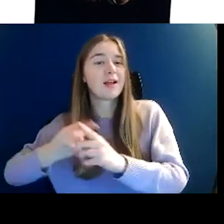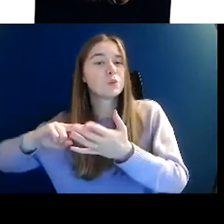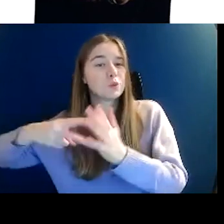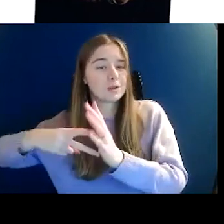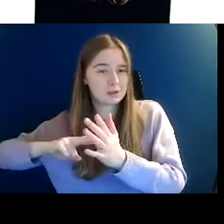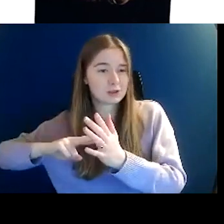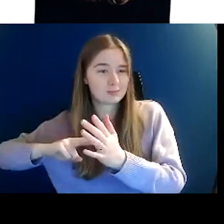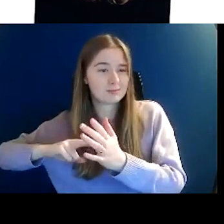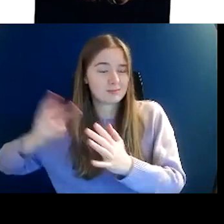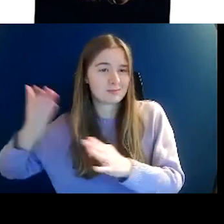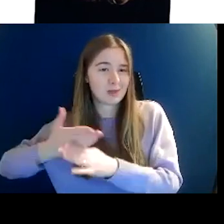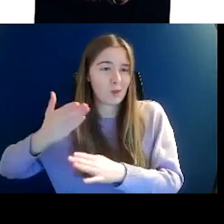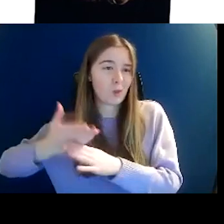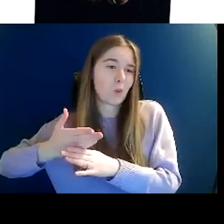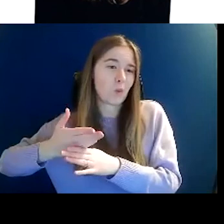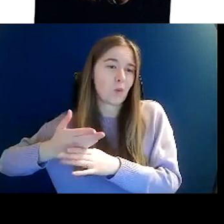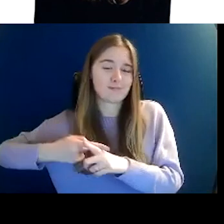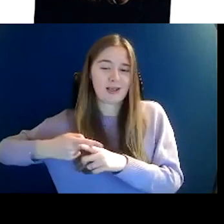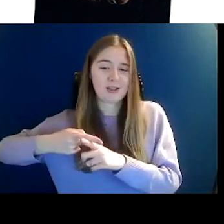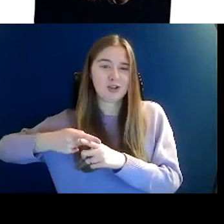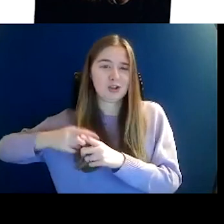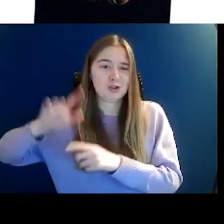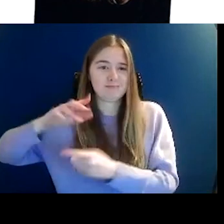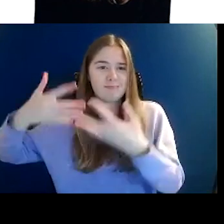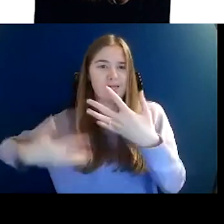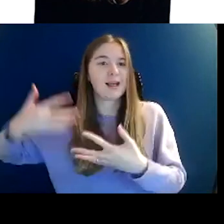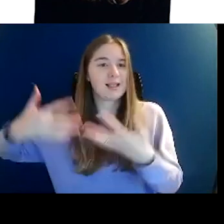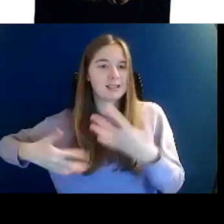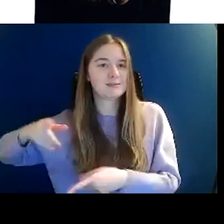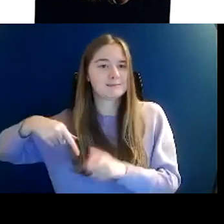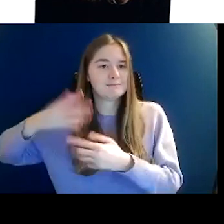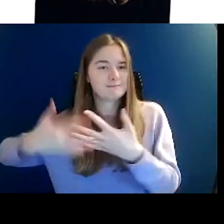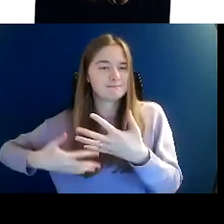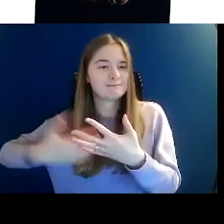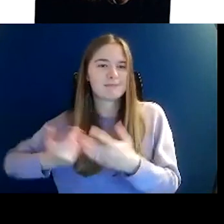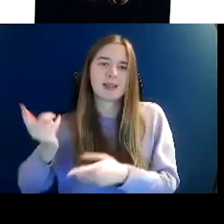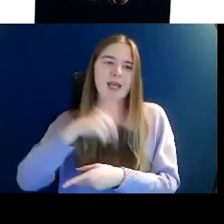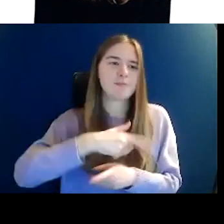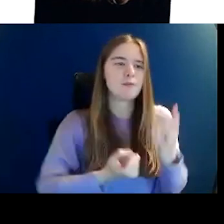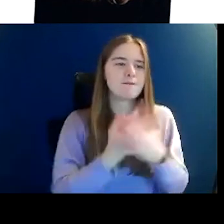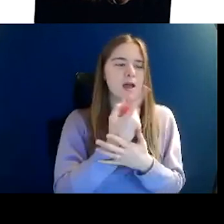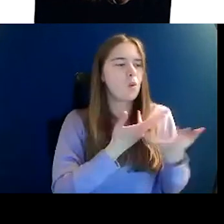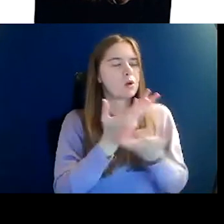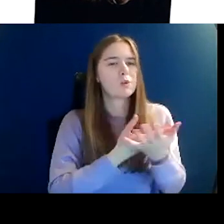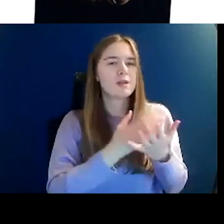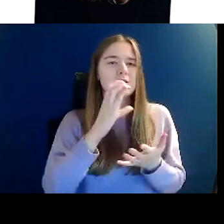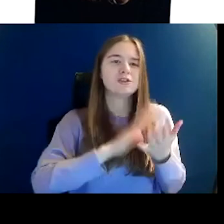so they work primarily in an English Premier League. And when they came along, they were talking about, we work with Chelsea, we worked with Tottenham,